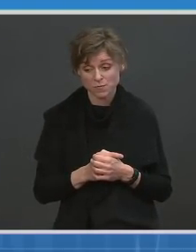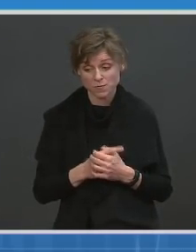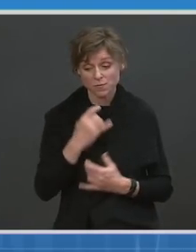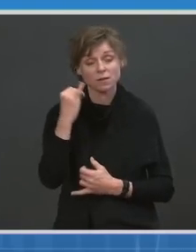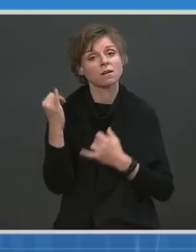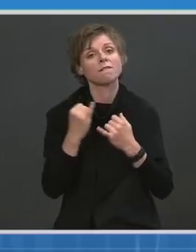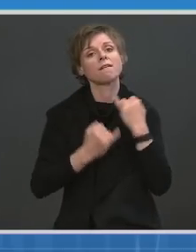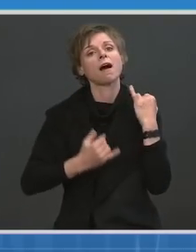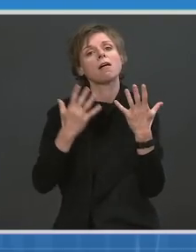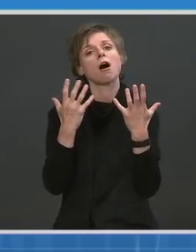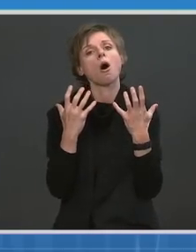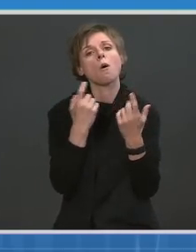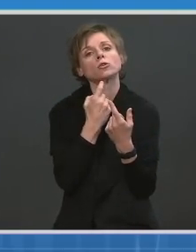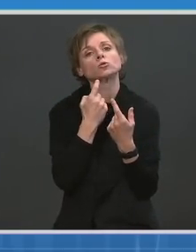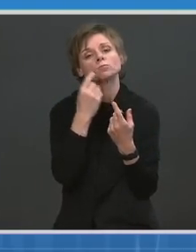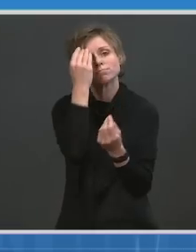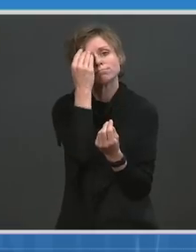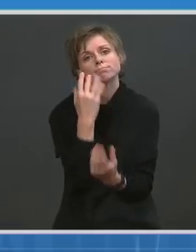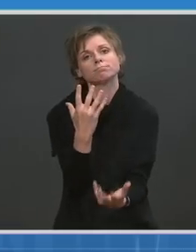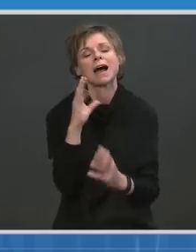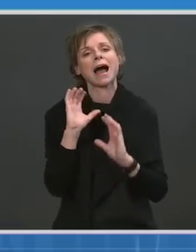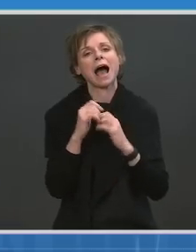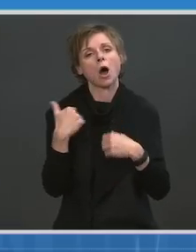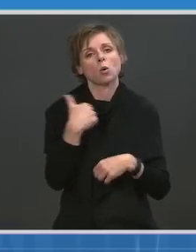on efforts to stop the spread of COVID-19 across the continent.